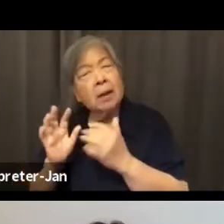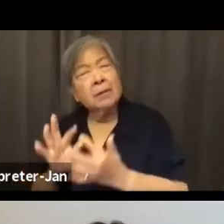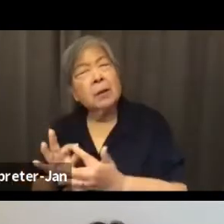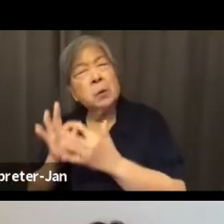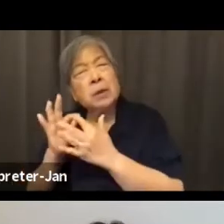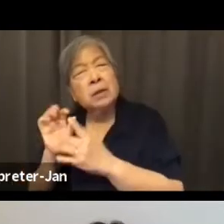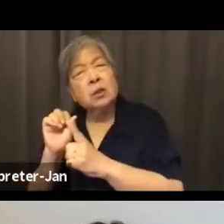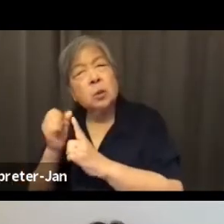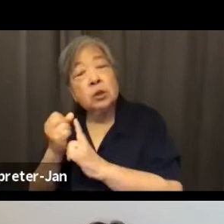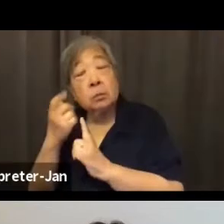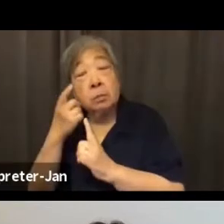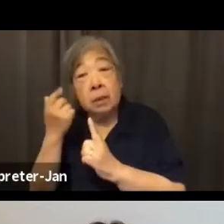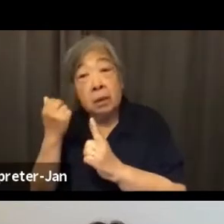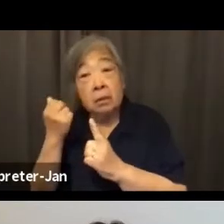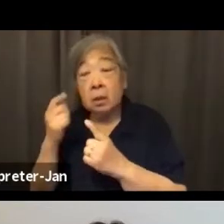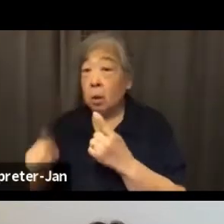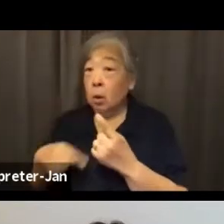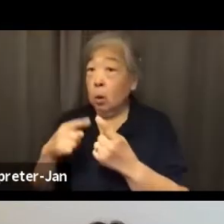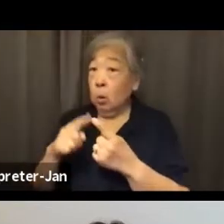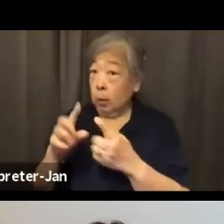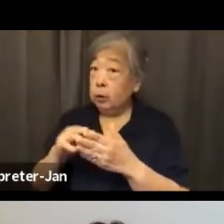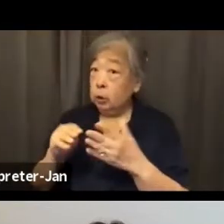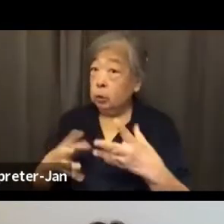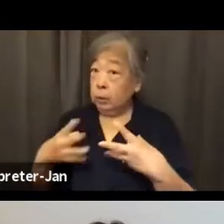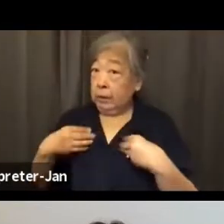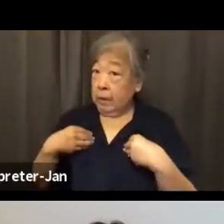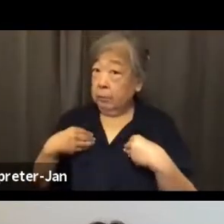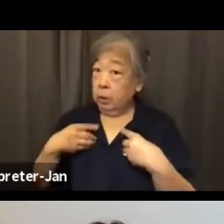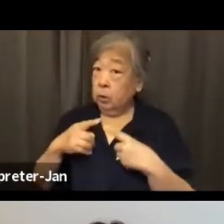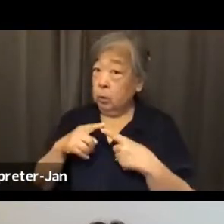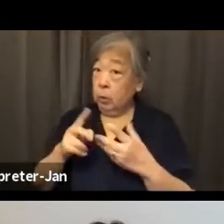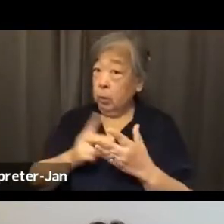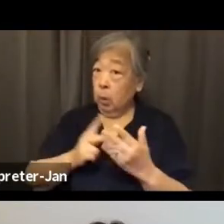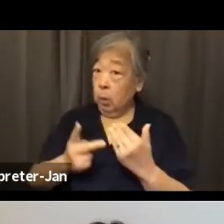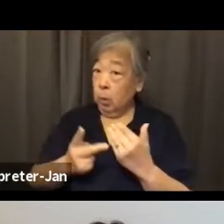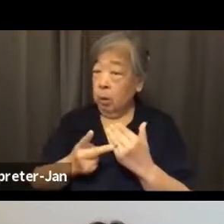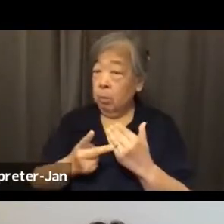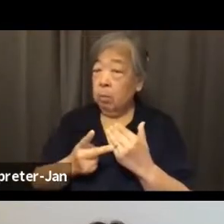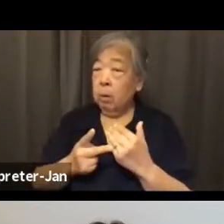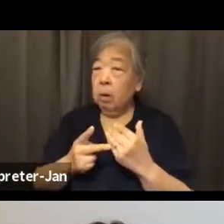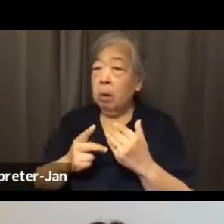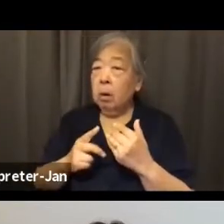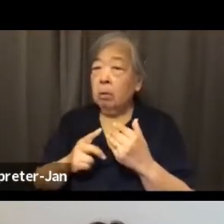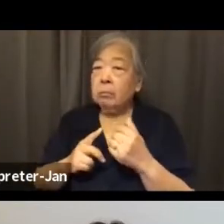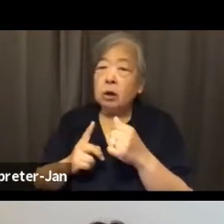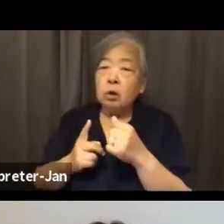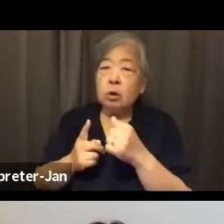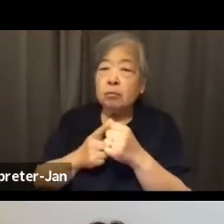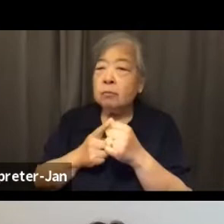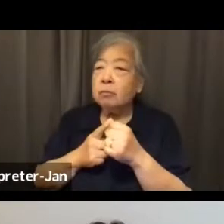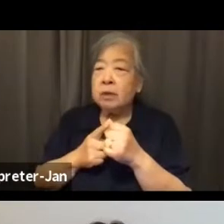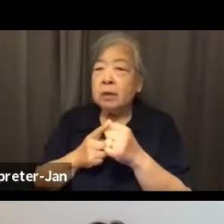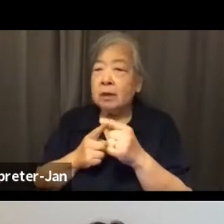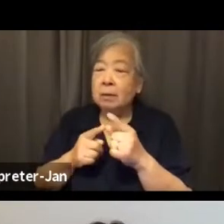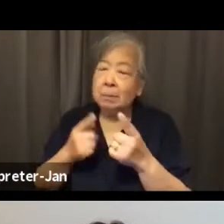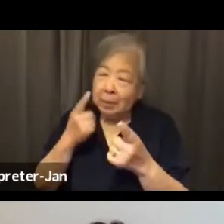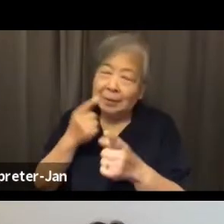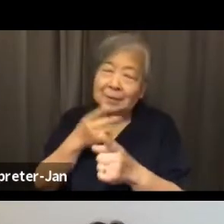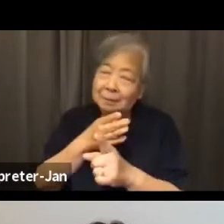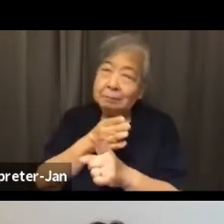because when students were accepted into this program, they originally, COVID wasn't on our